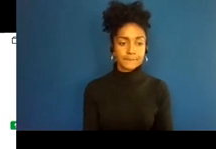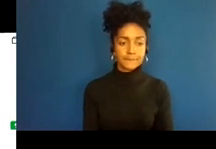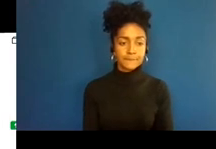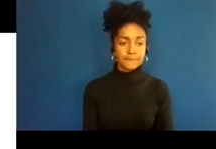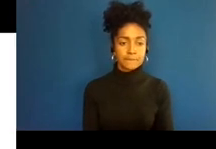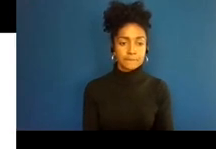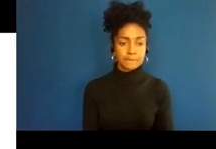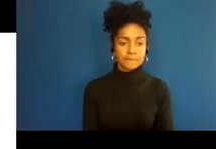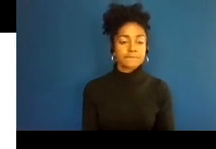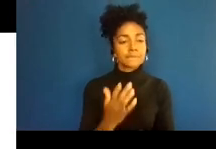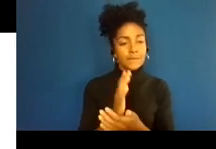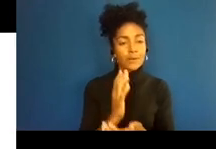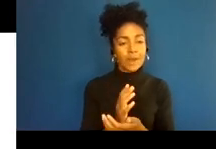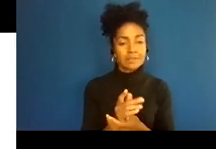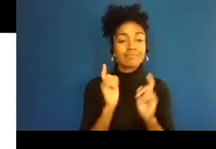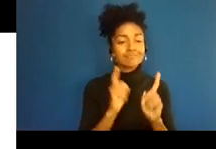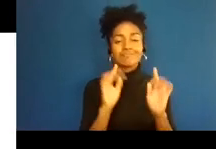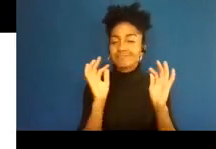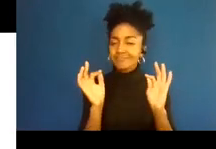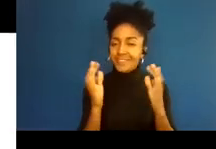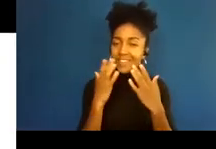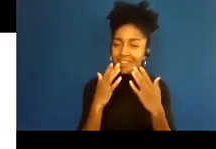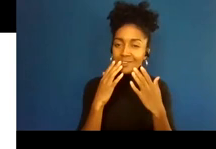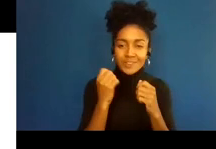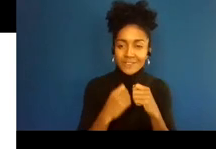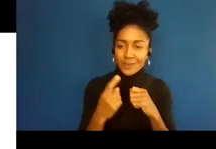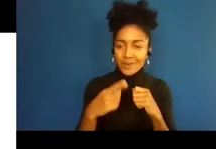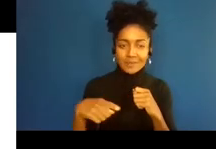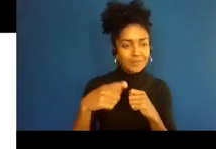[Jenelle, facilitator] Okay. So thank you to everyone for attending our webinar today.